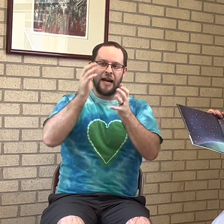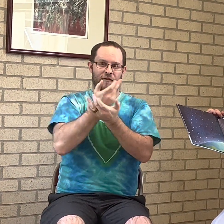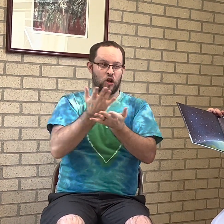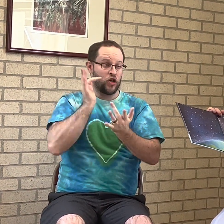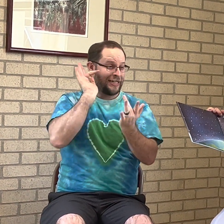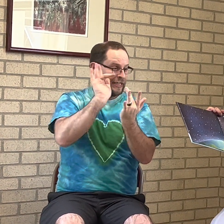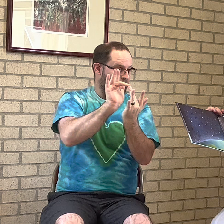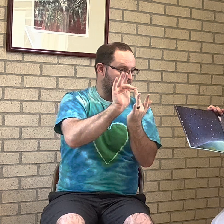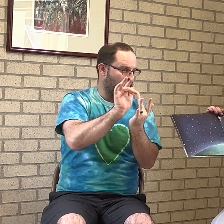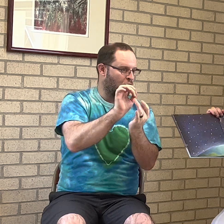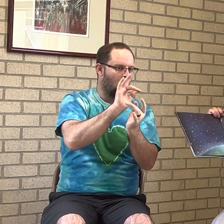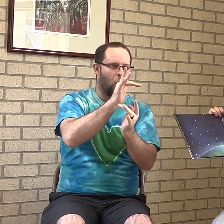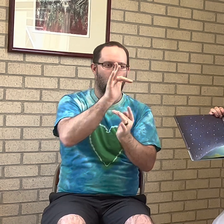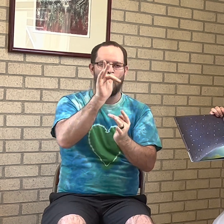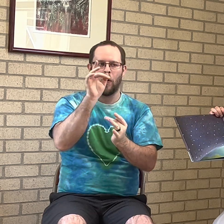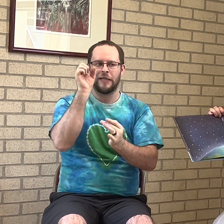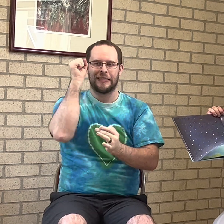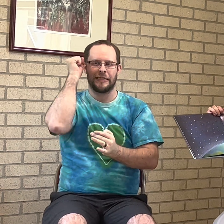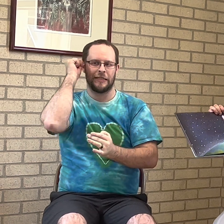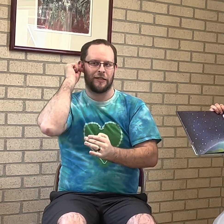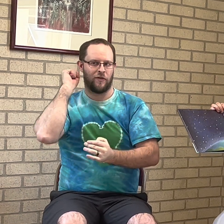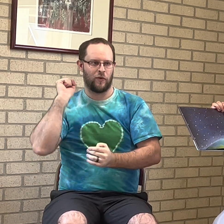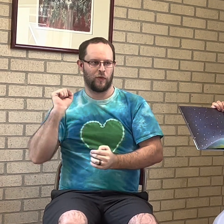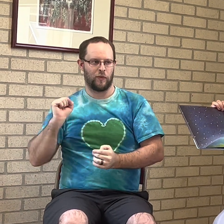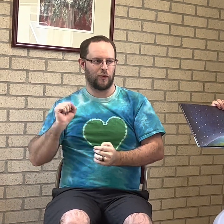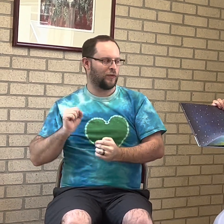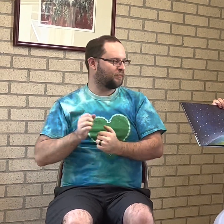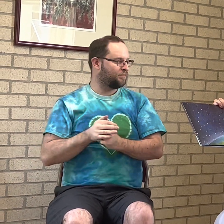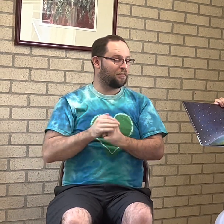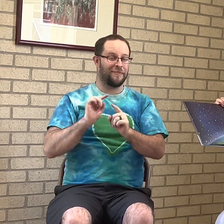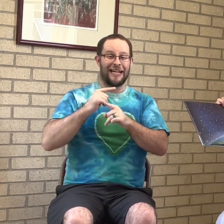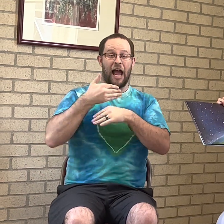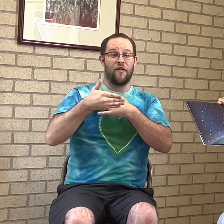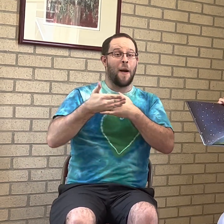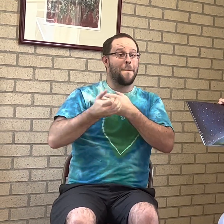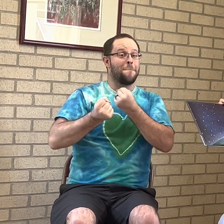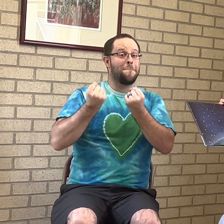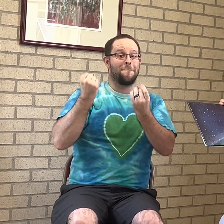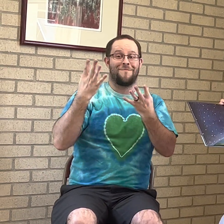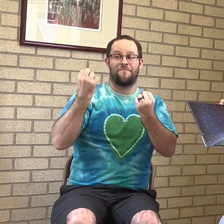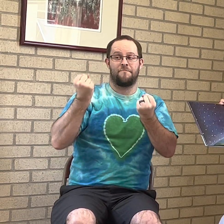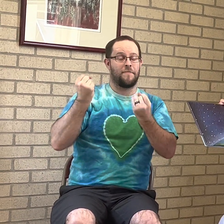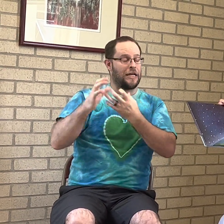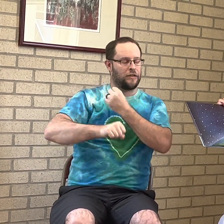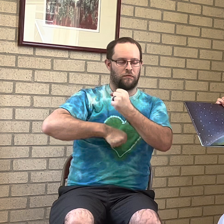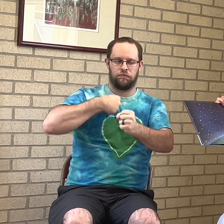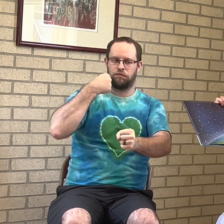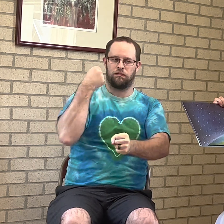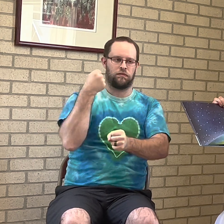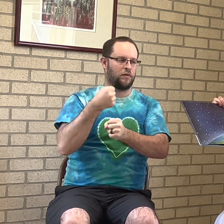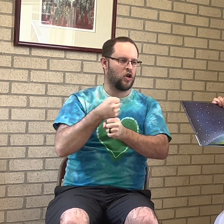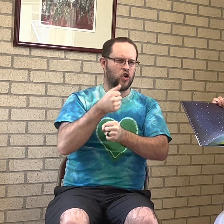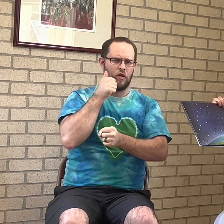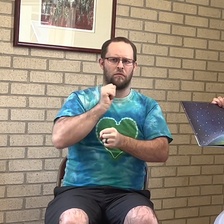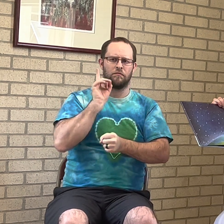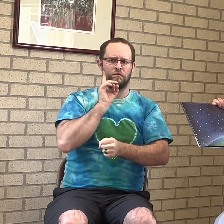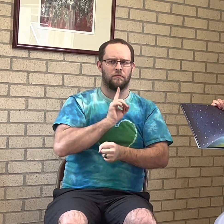touched glowed with a silver light, but after many many years had passed she was lonely